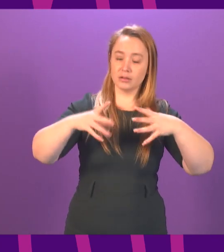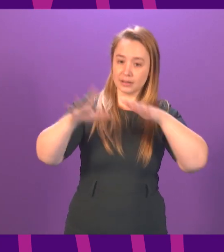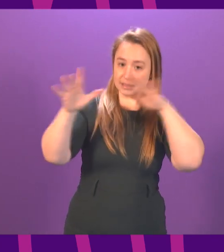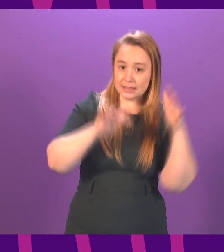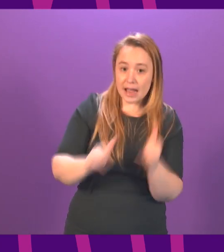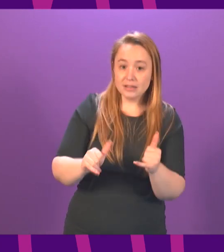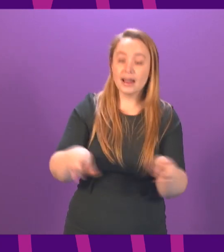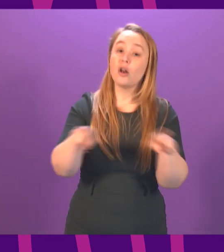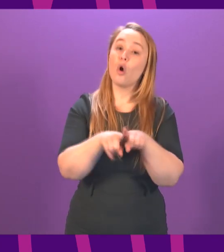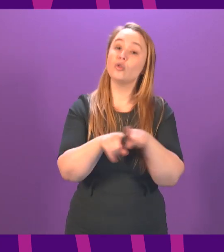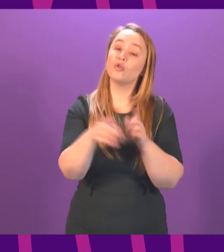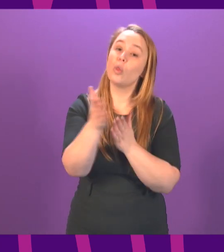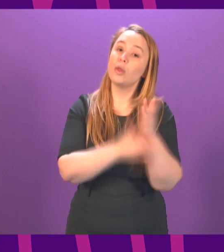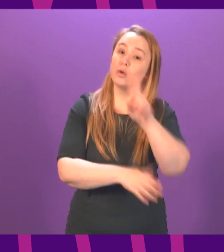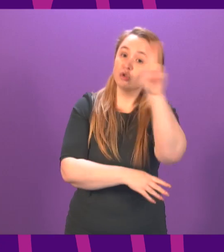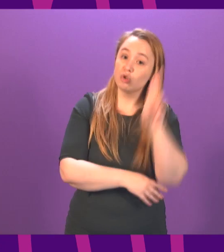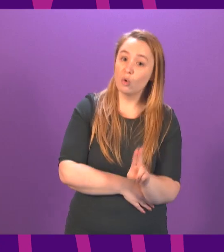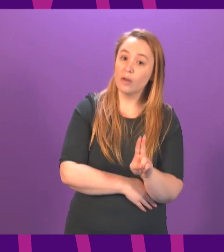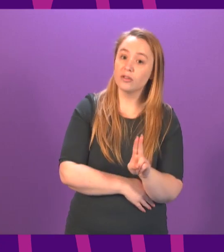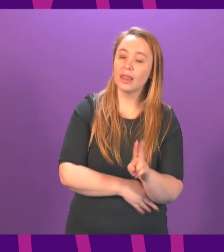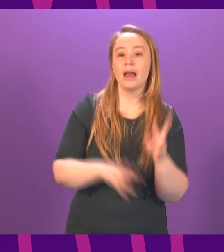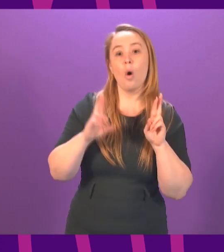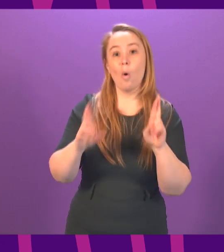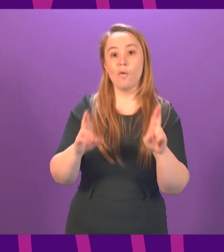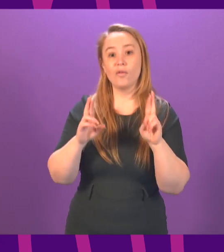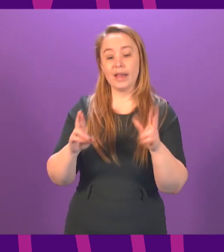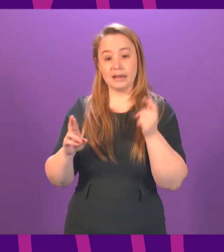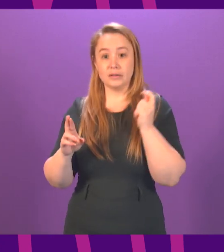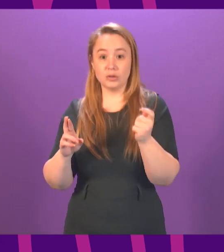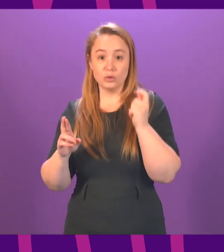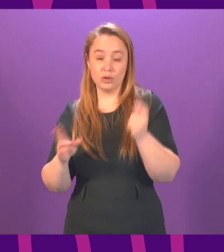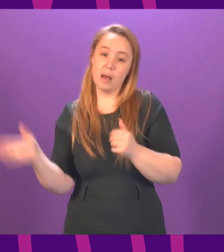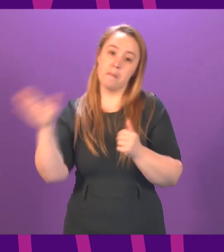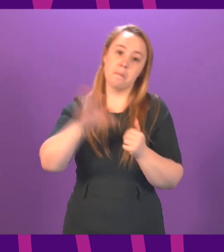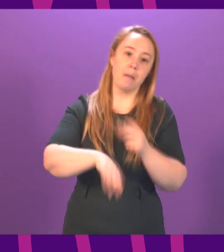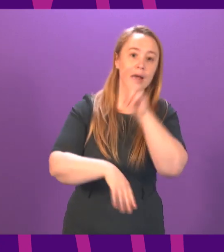help us as we transition to having children back in school, which I hope will be soon.